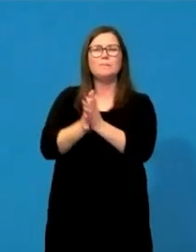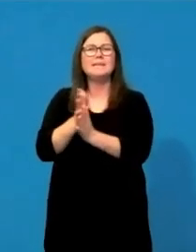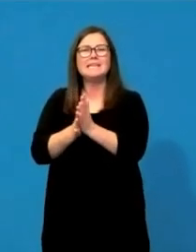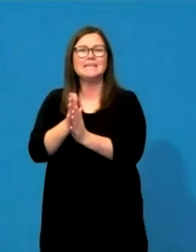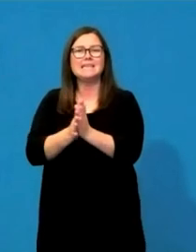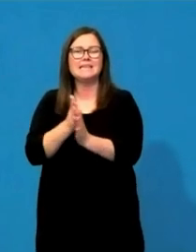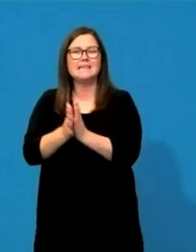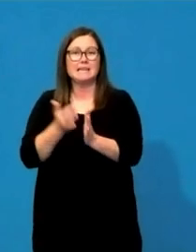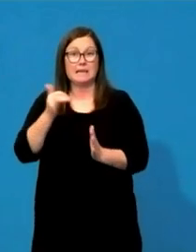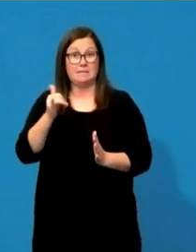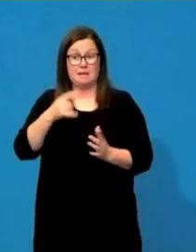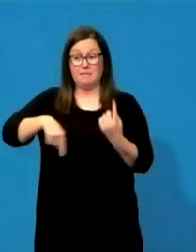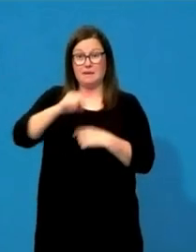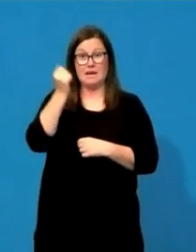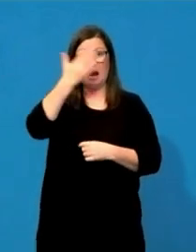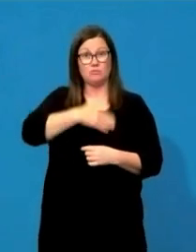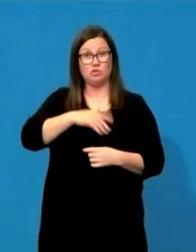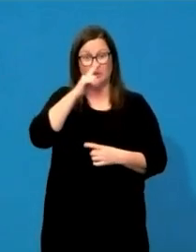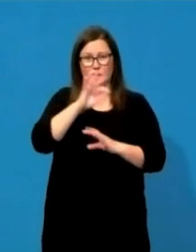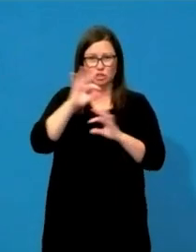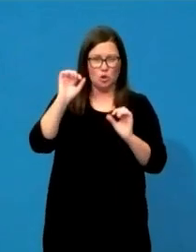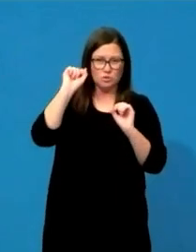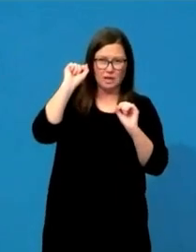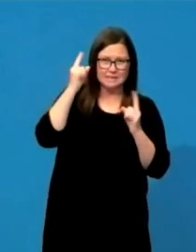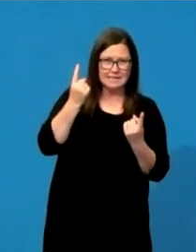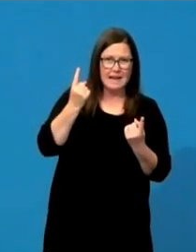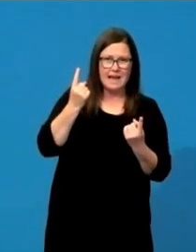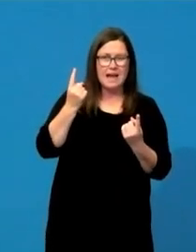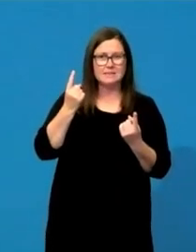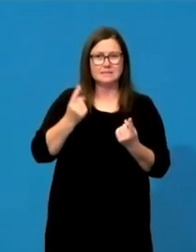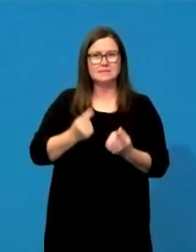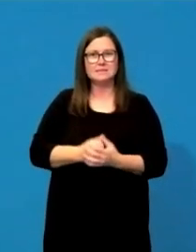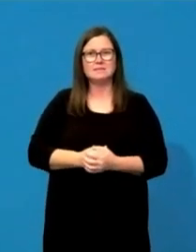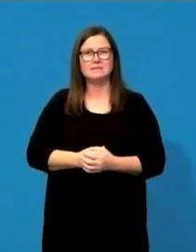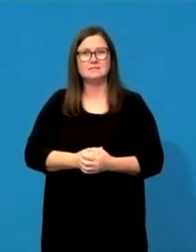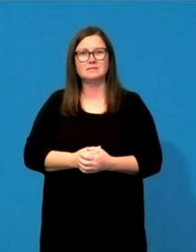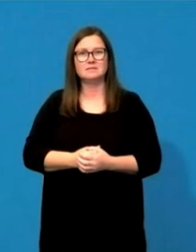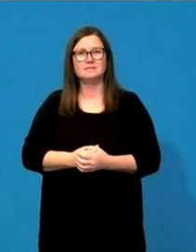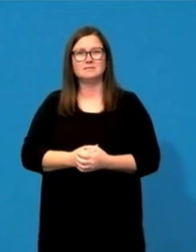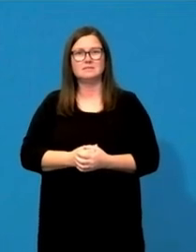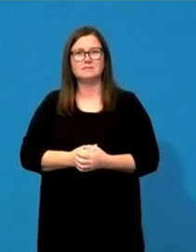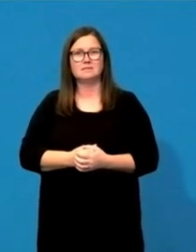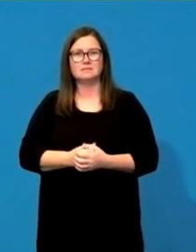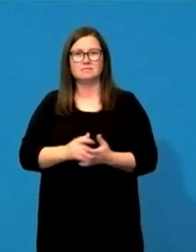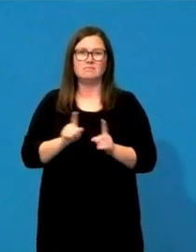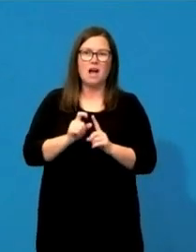Not just people that have gone to university, First Nations, but the mums and dads, do they understand even that concept of insurance?